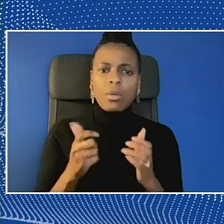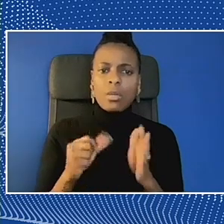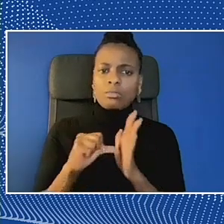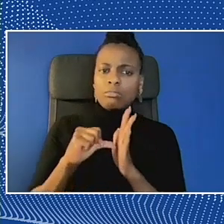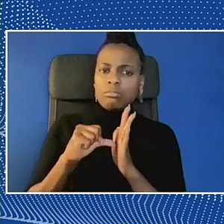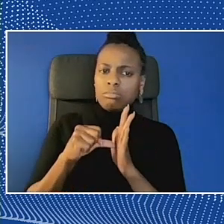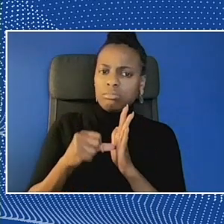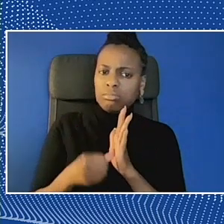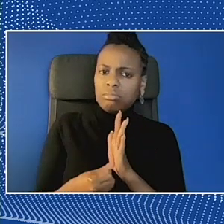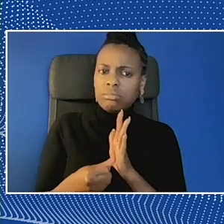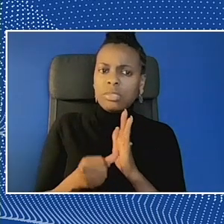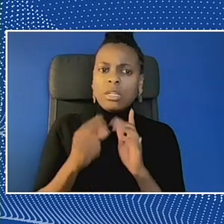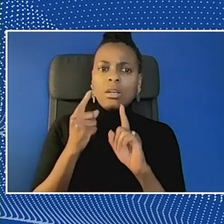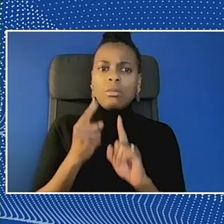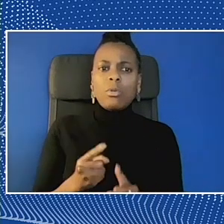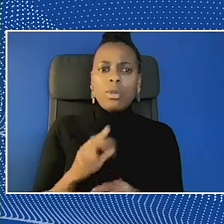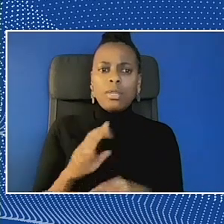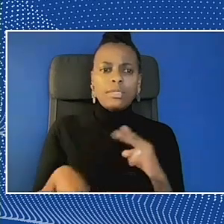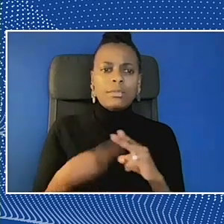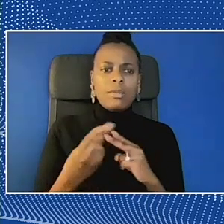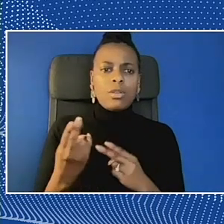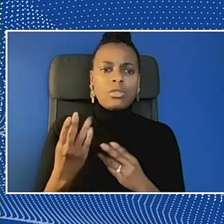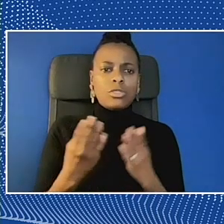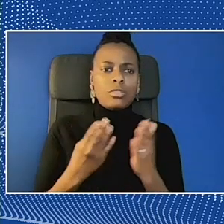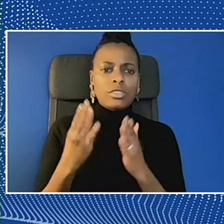about servicer error. I think I want to take a step back.